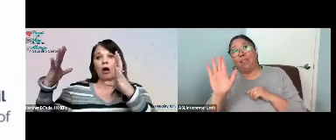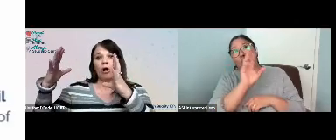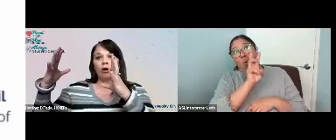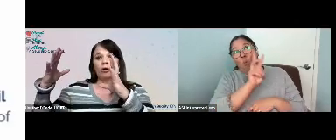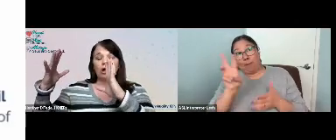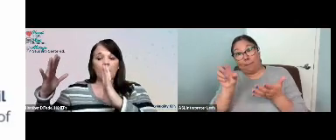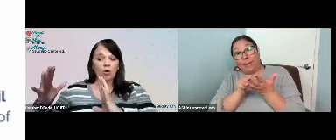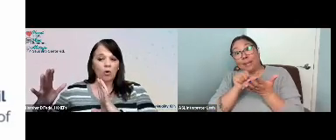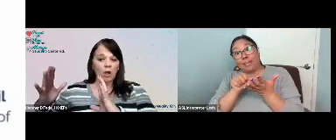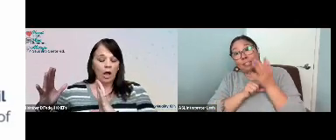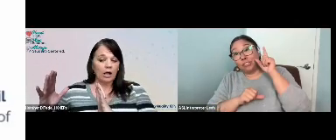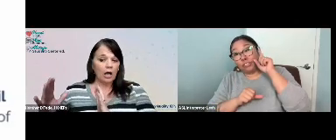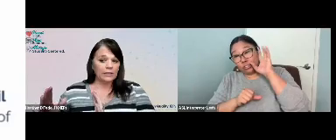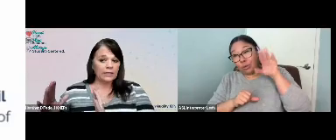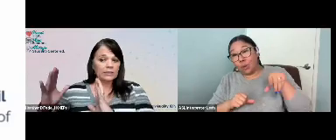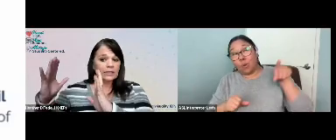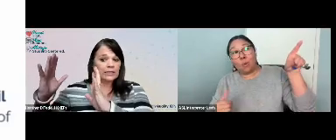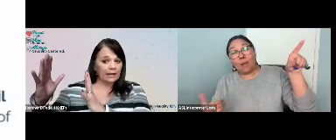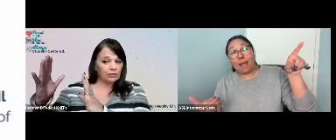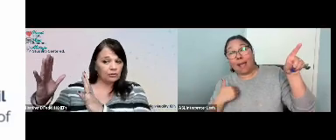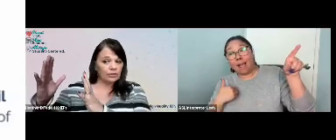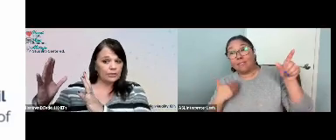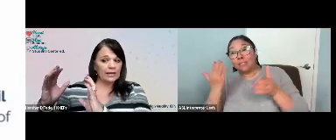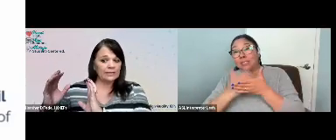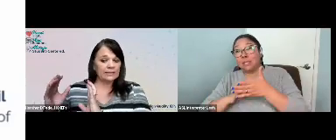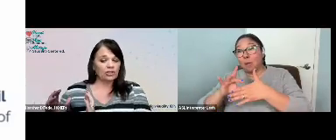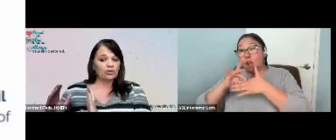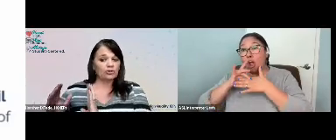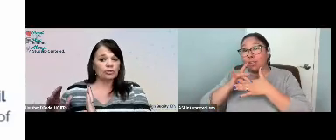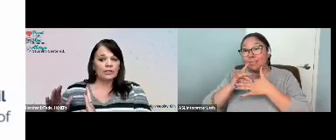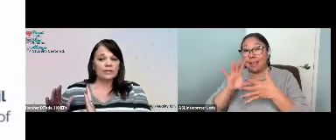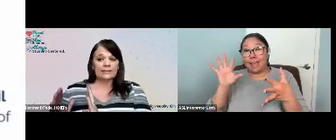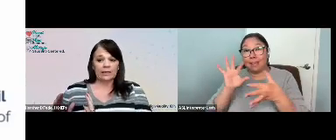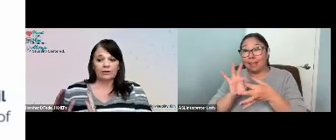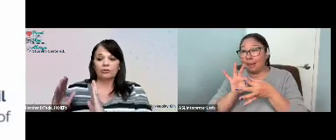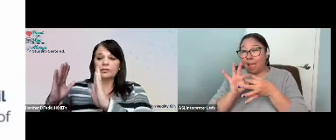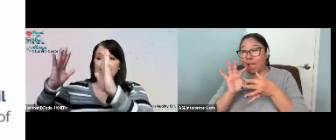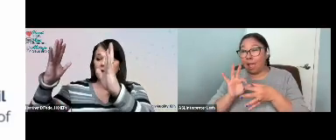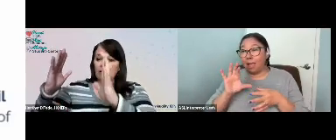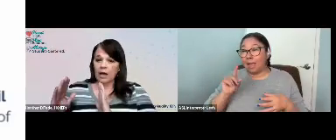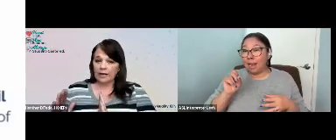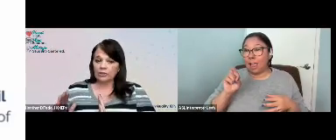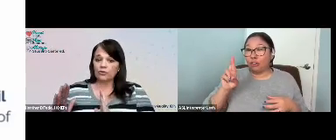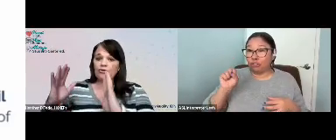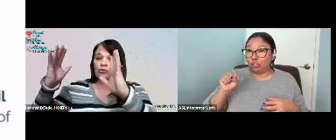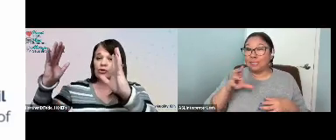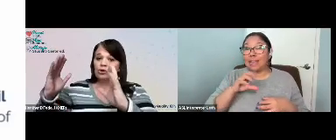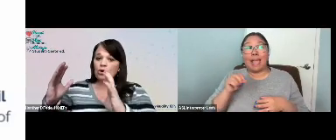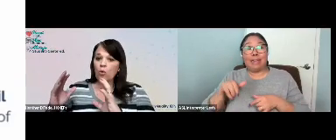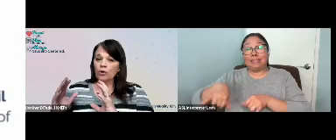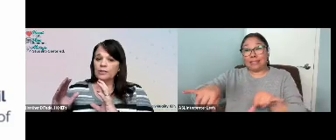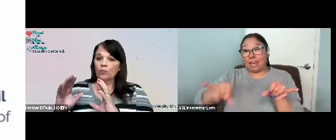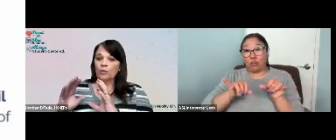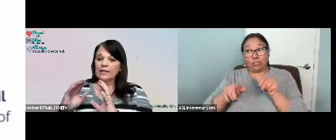there are uh content connectors and essential standards that align. So those are the course